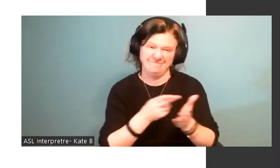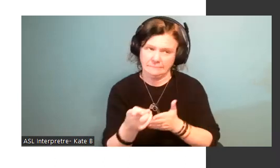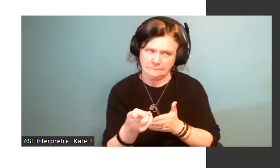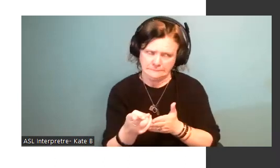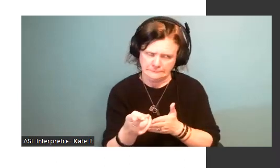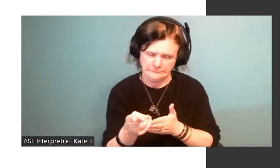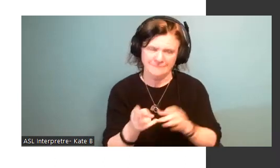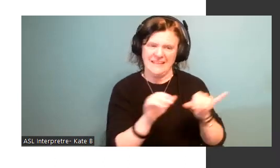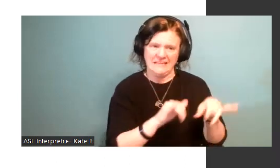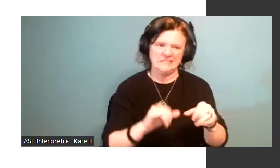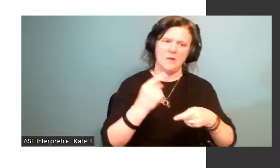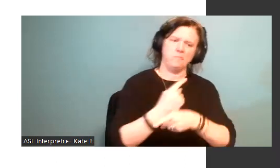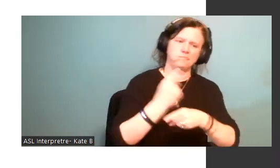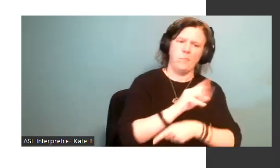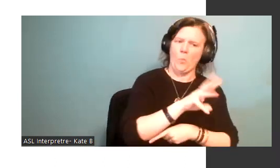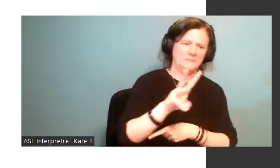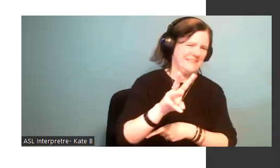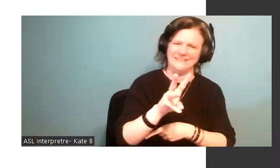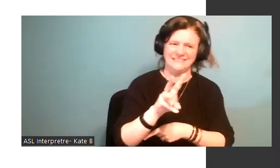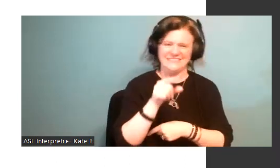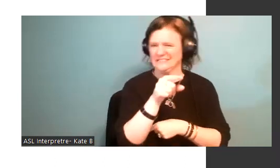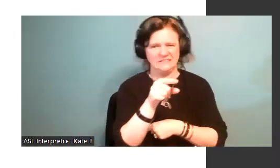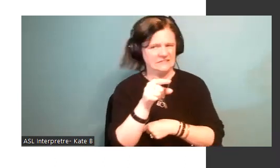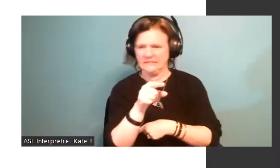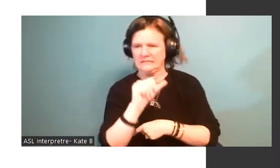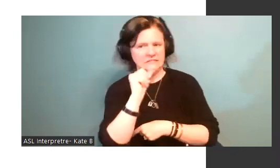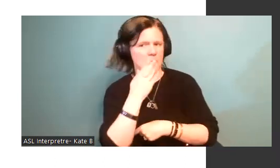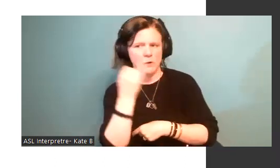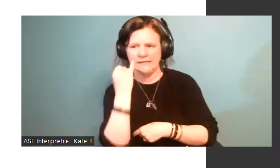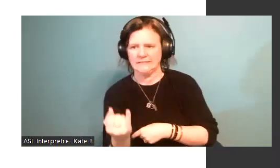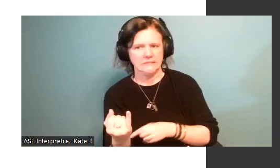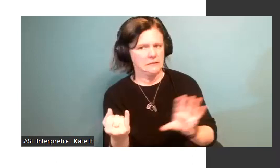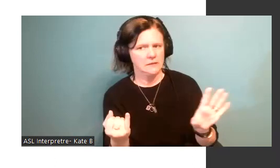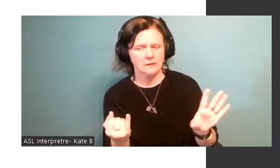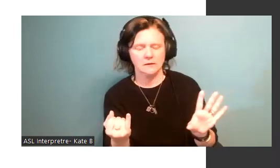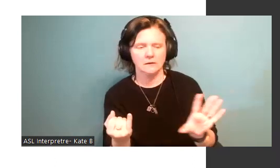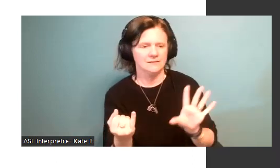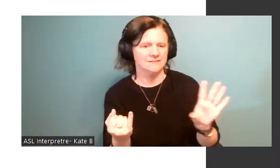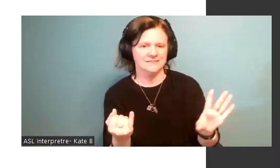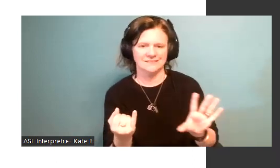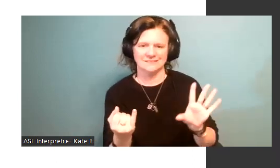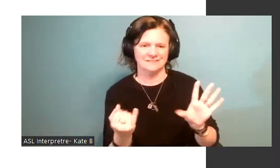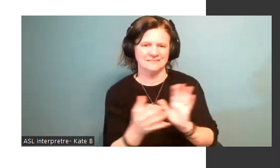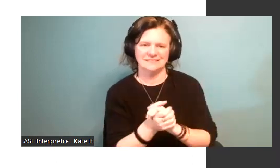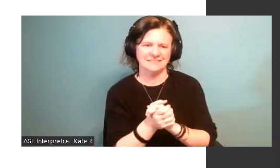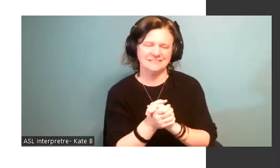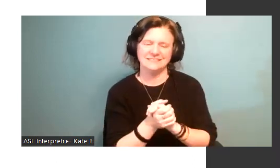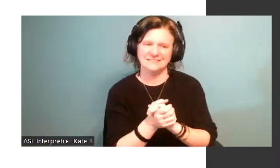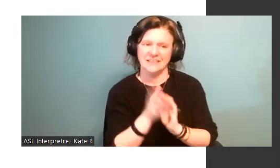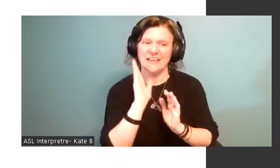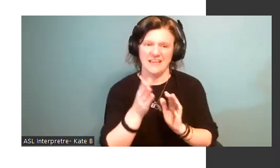forms mode. You want to be careful.